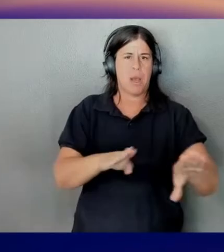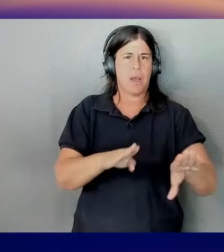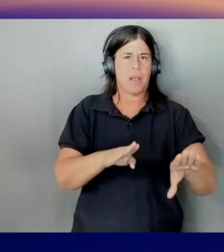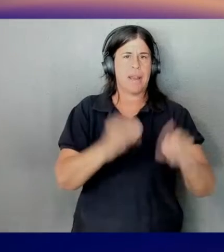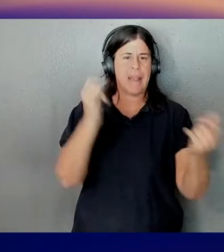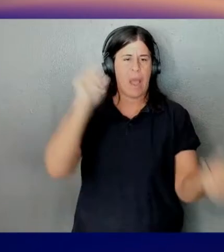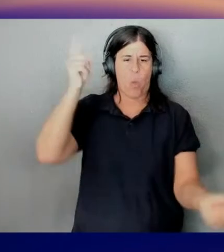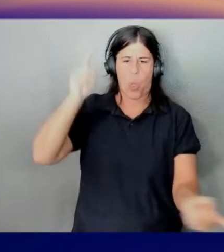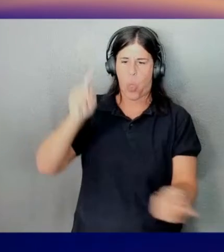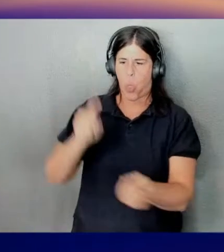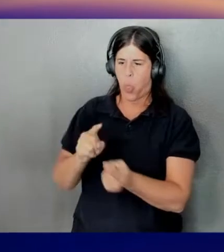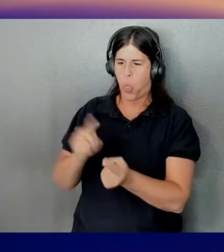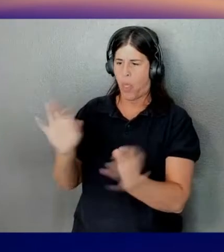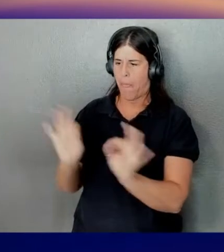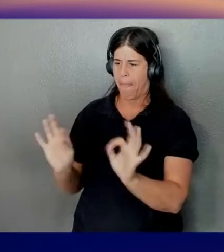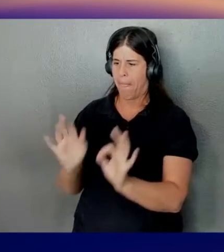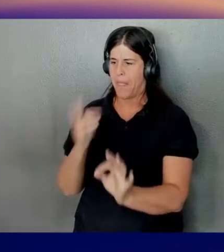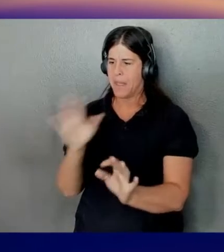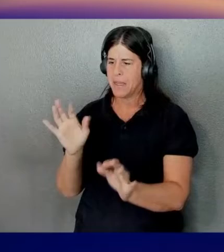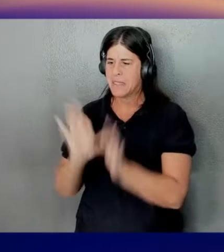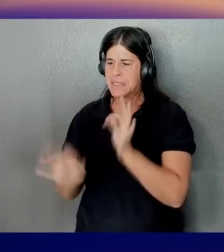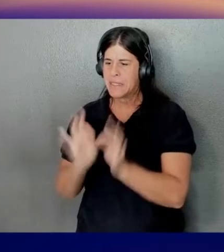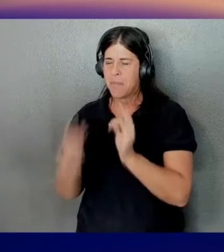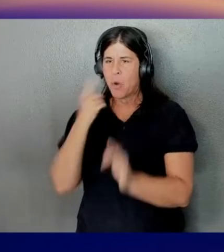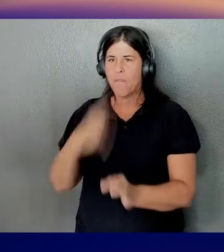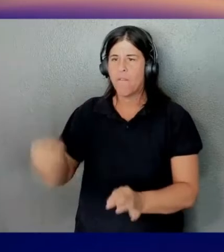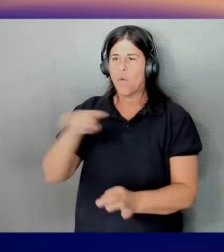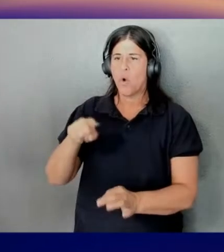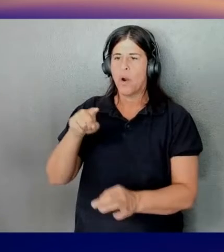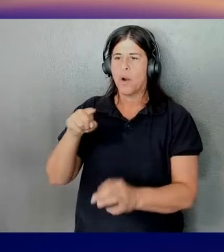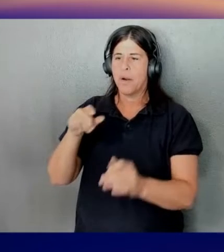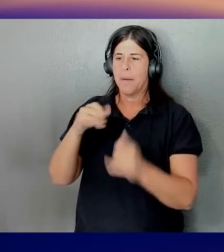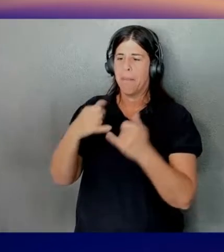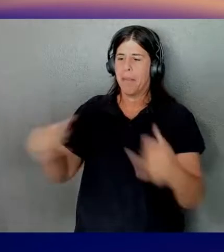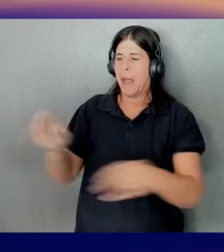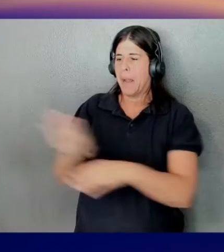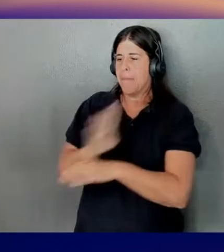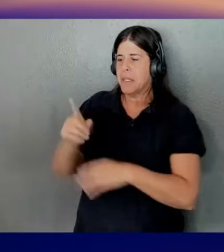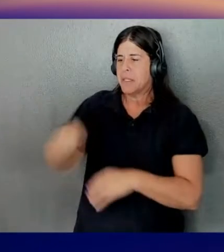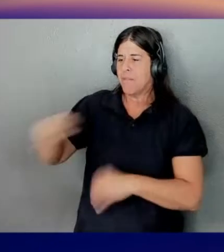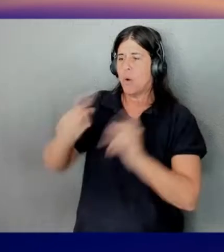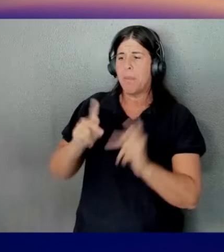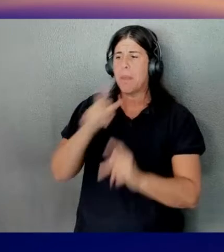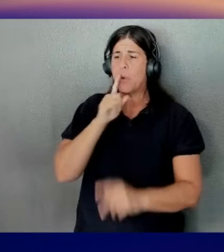the business analyst, closer to the line of business for folks that maybe not have, don't have a data scientist